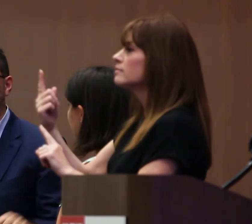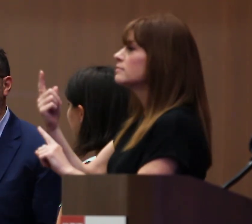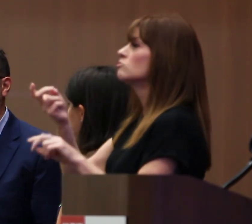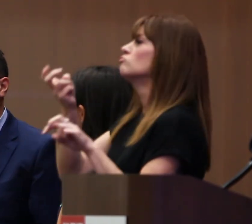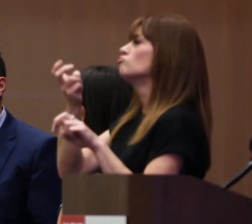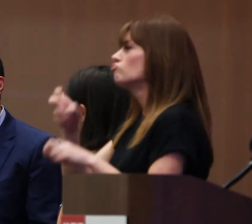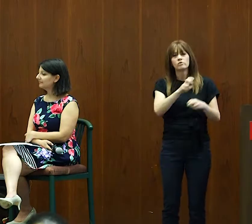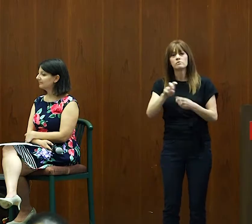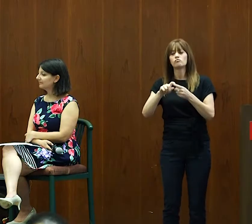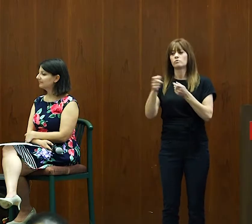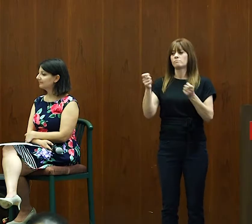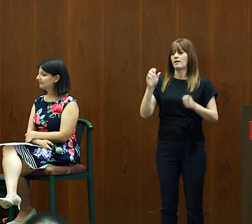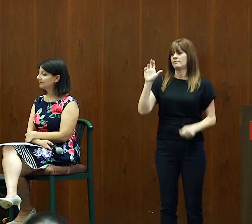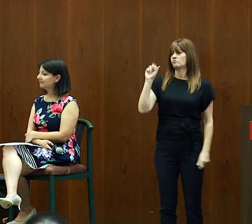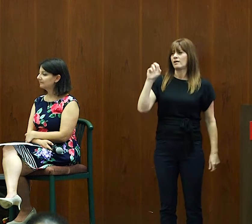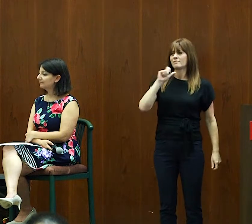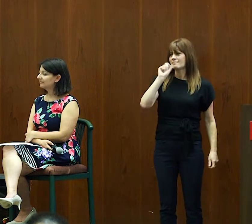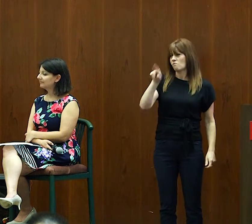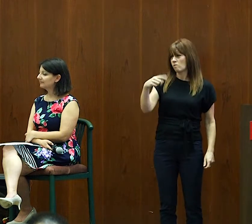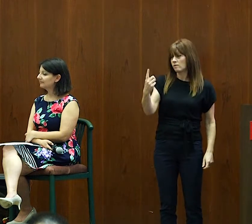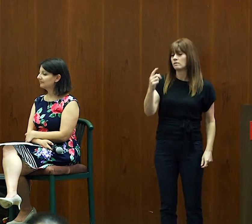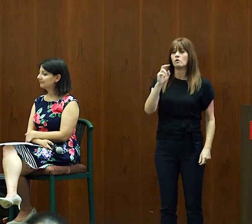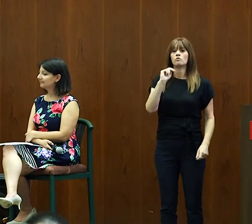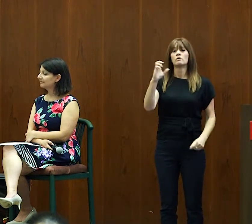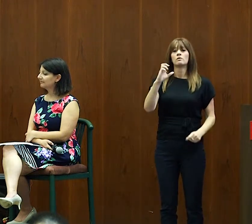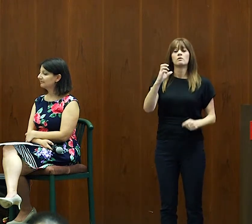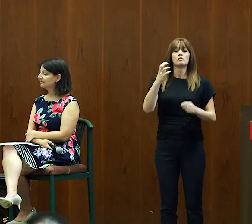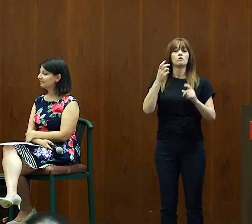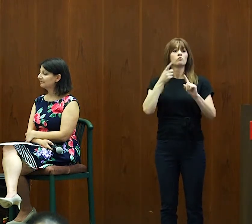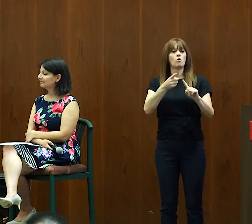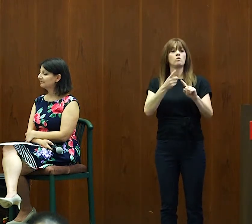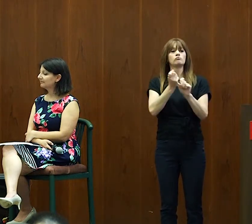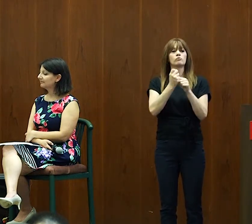managed care. It is North Carolina's goal to create the best program in the